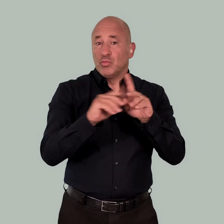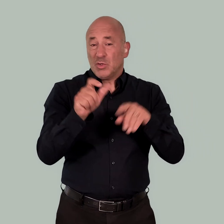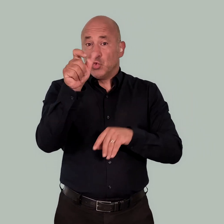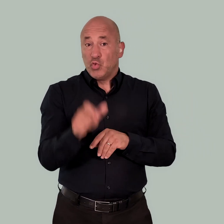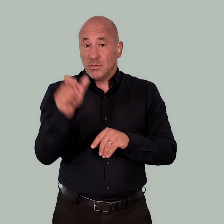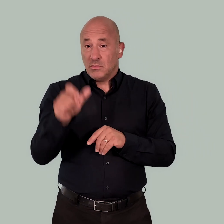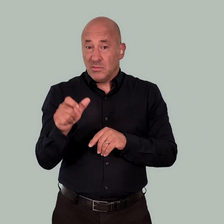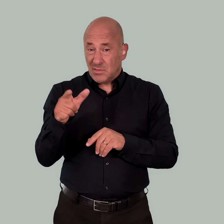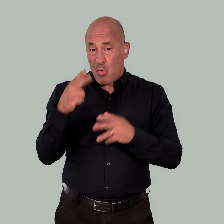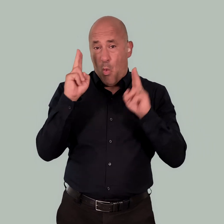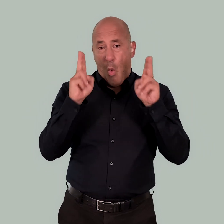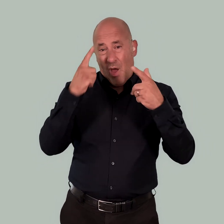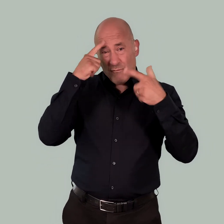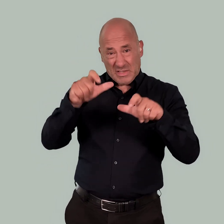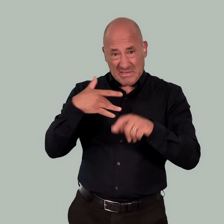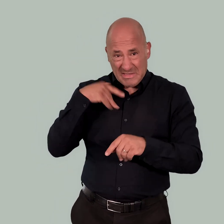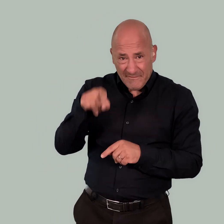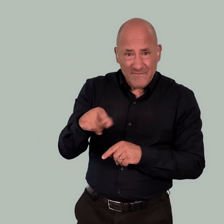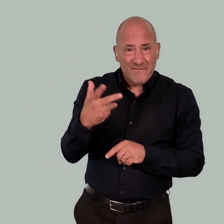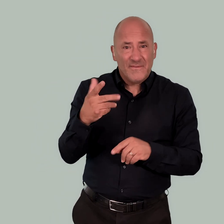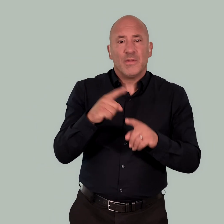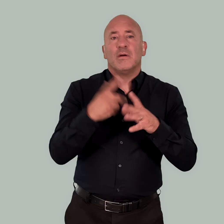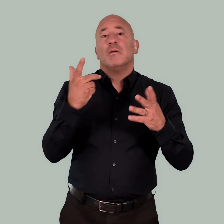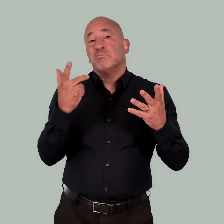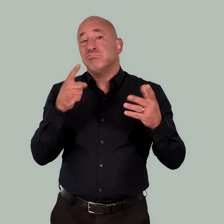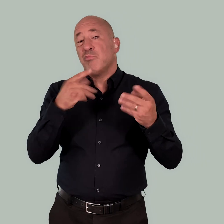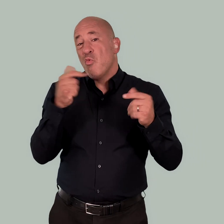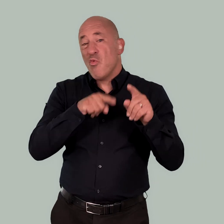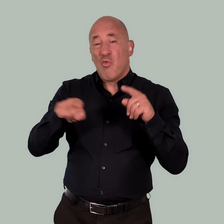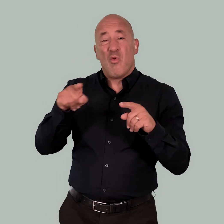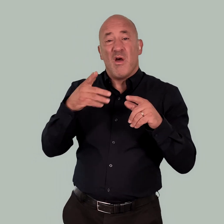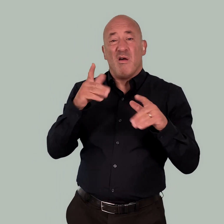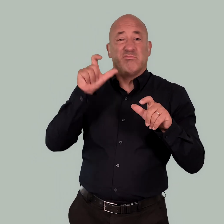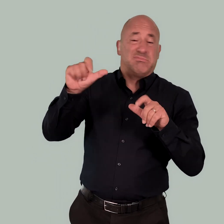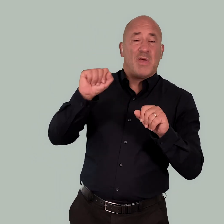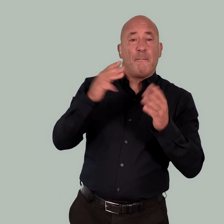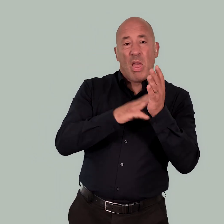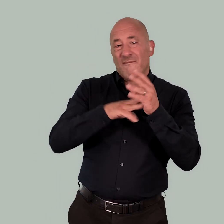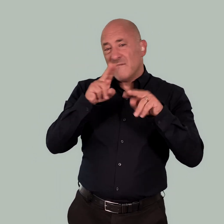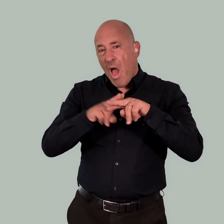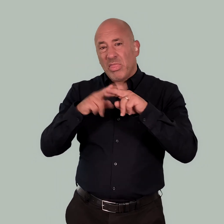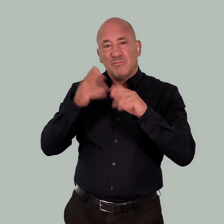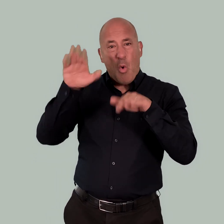do include students living in halls of residence, through the private households of their parents,